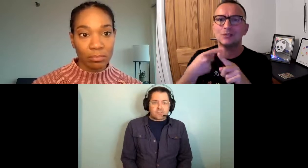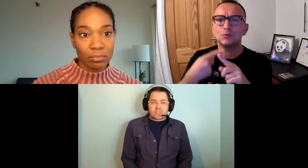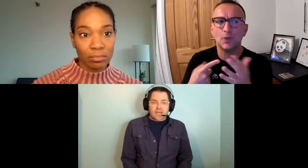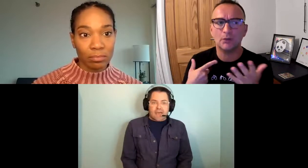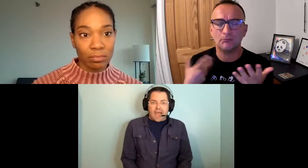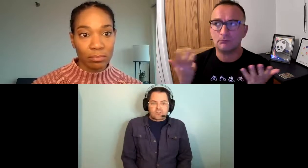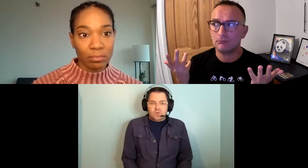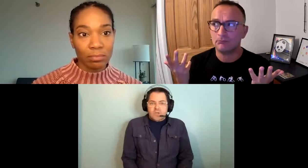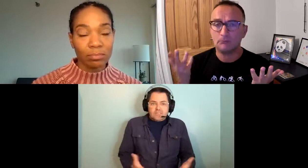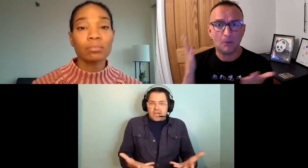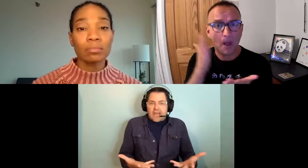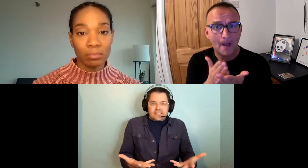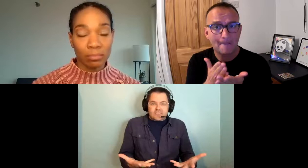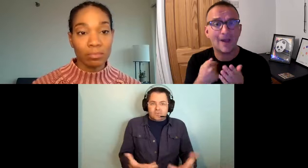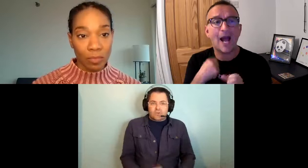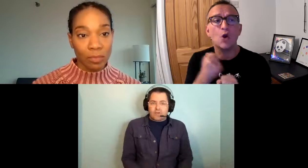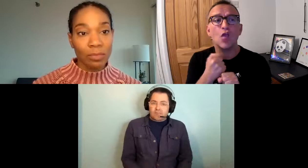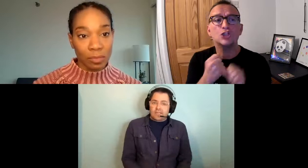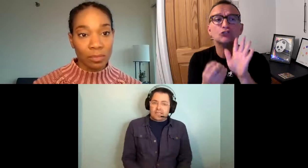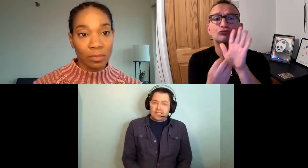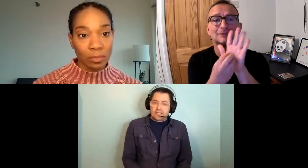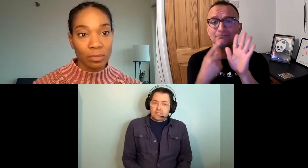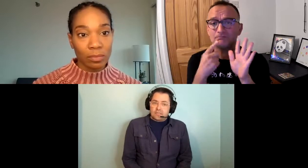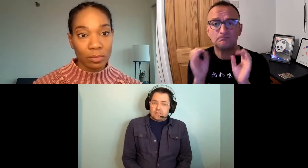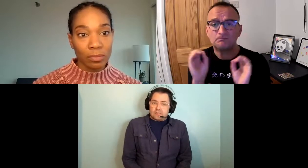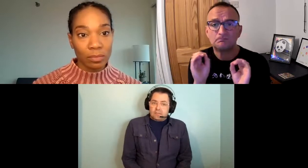glossary does not have a sign for that, because we